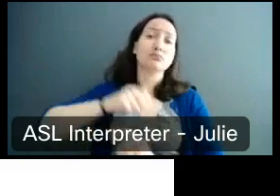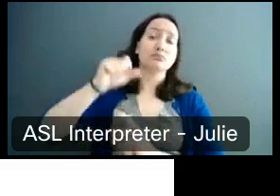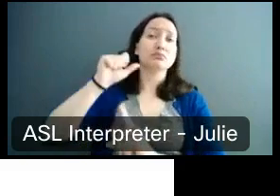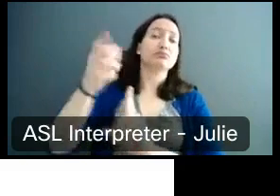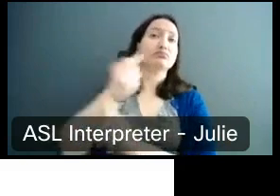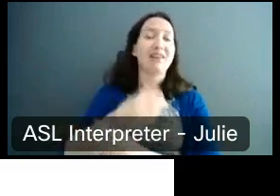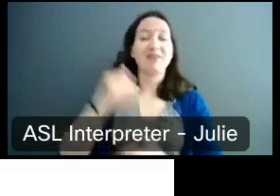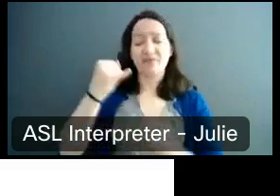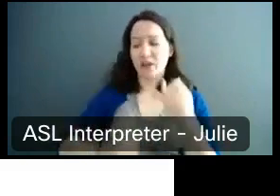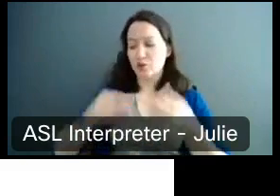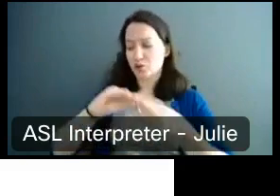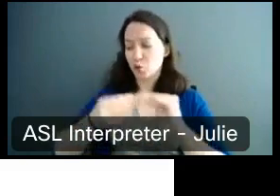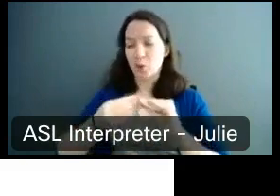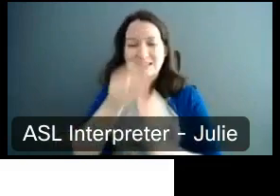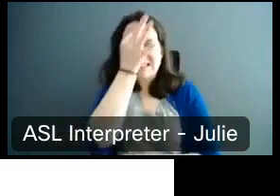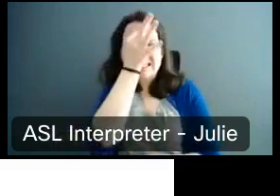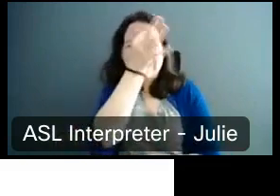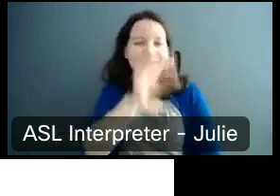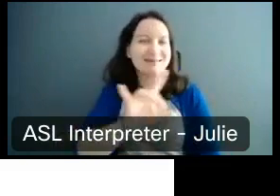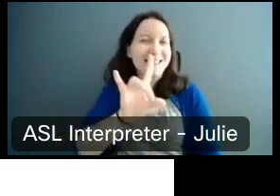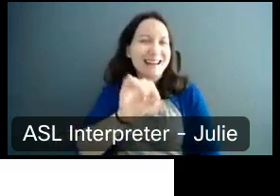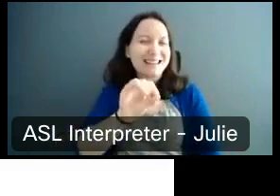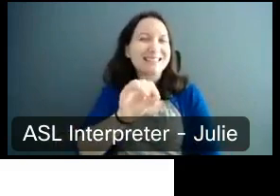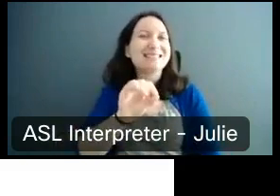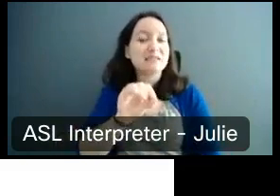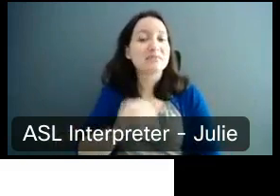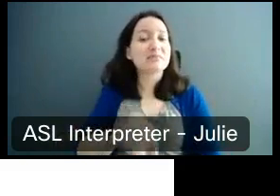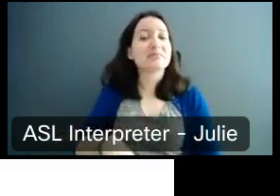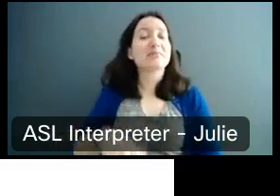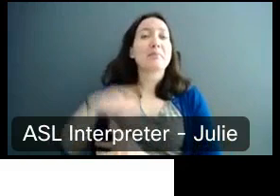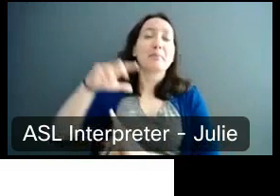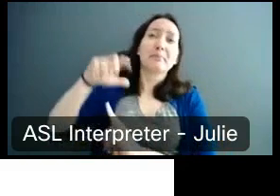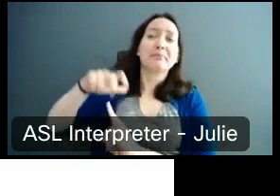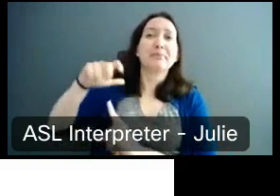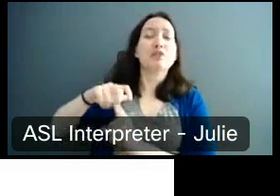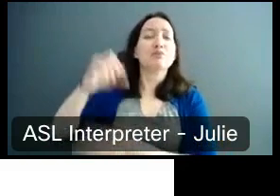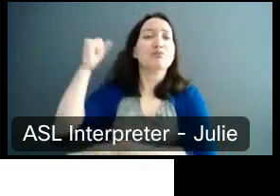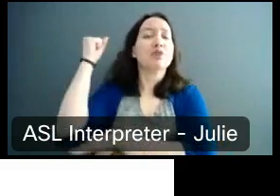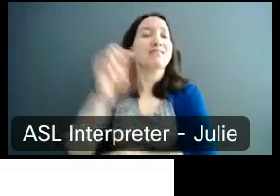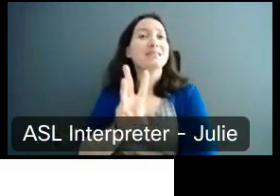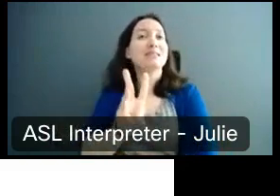Hair shy, 80, and the benchmark was 61.7. so, um.